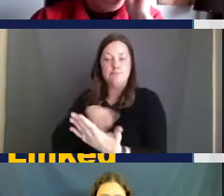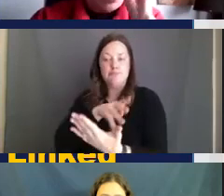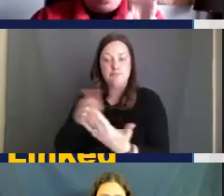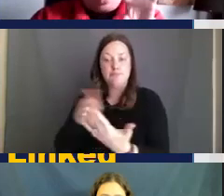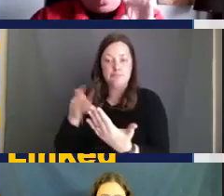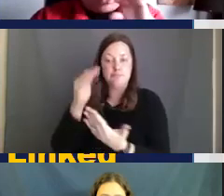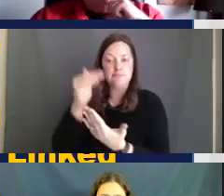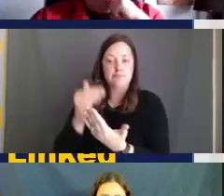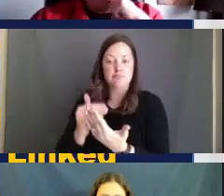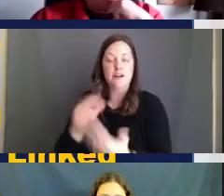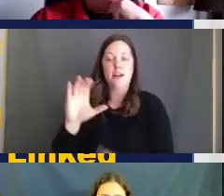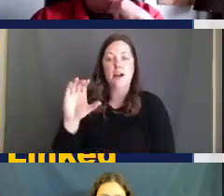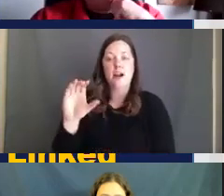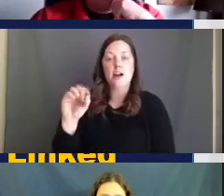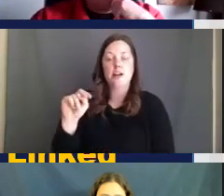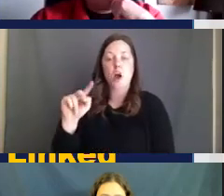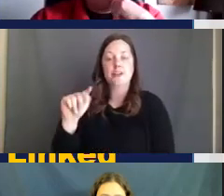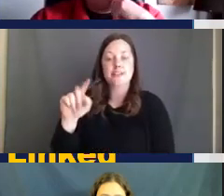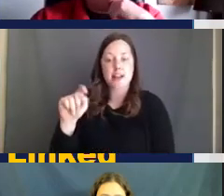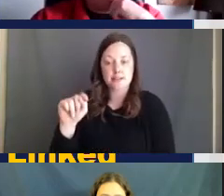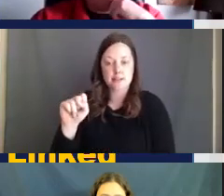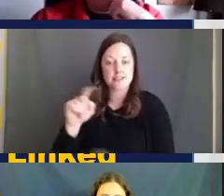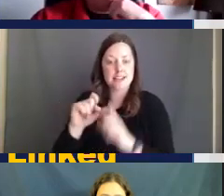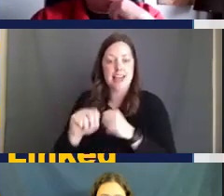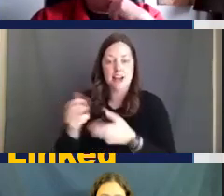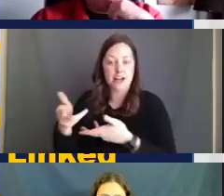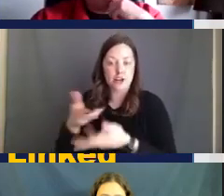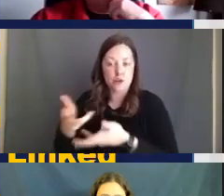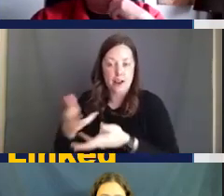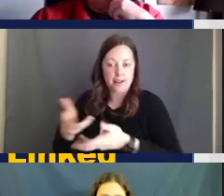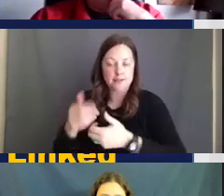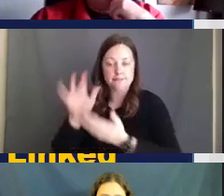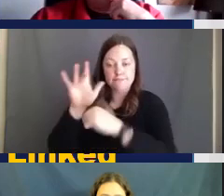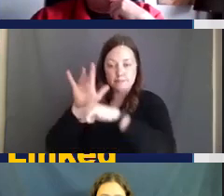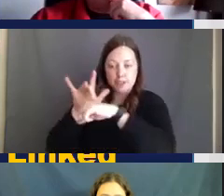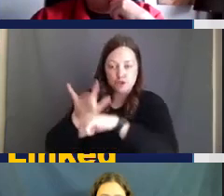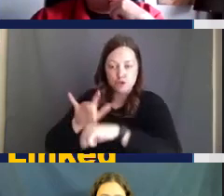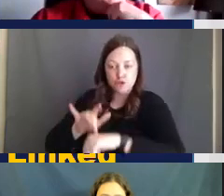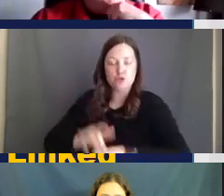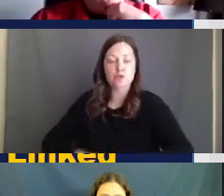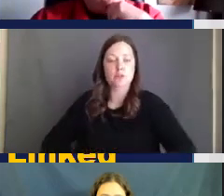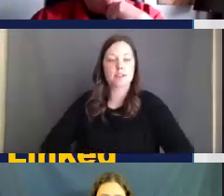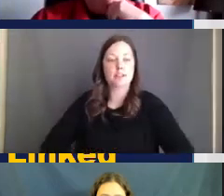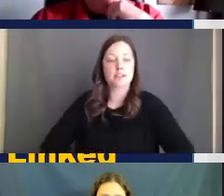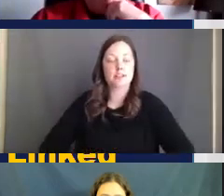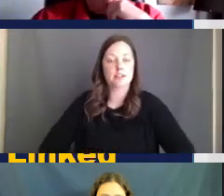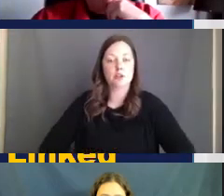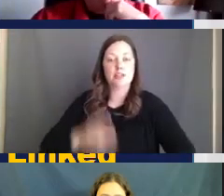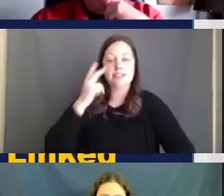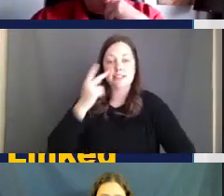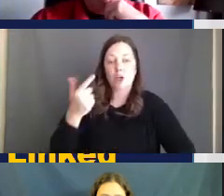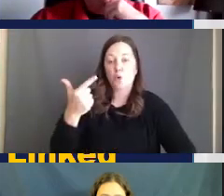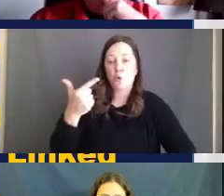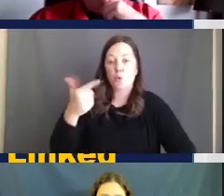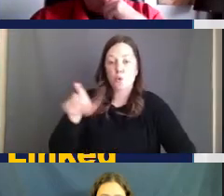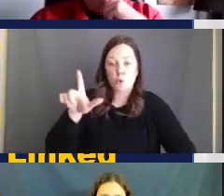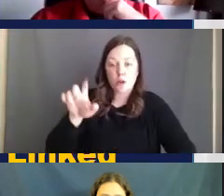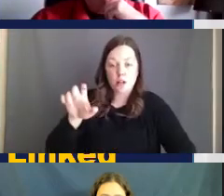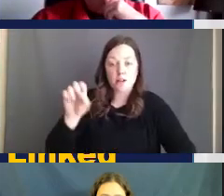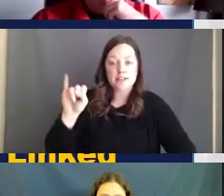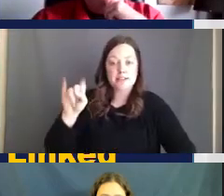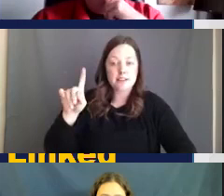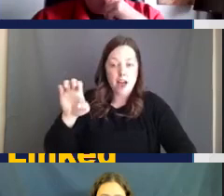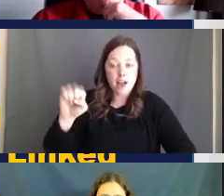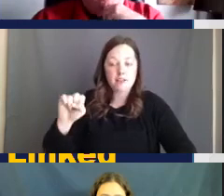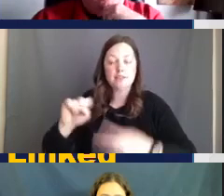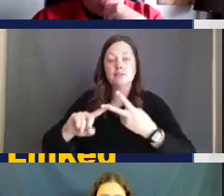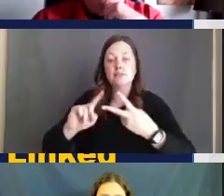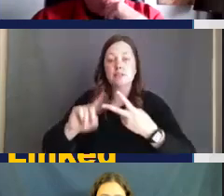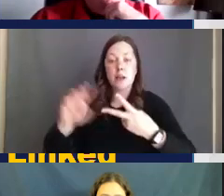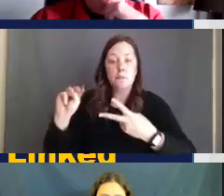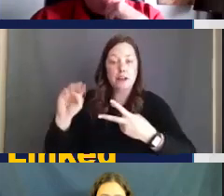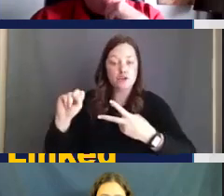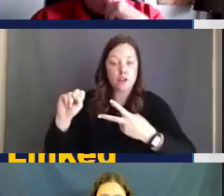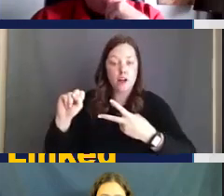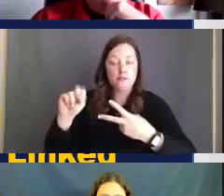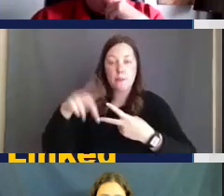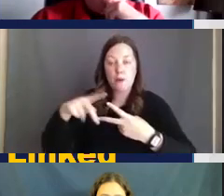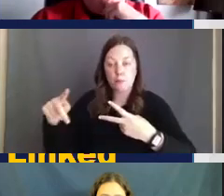It's not as detailed as Google sites because you are still